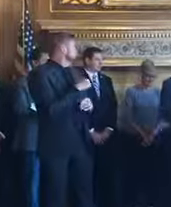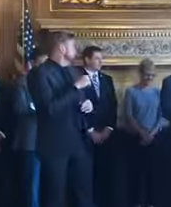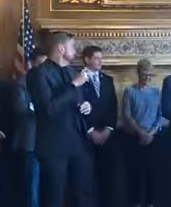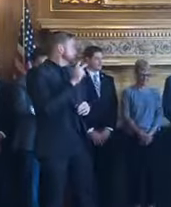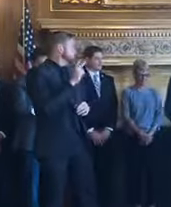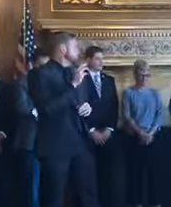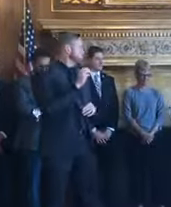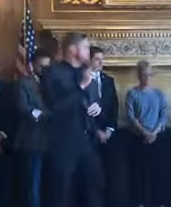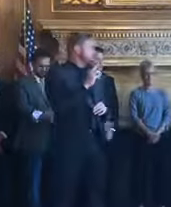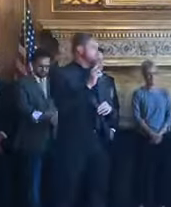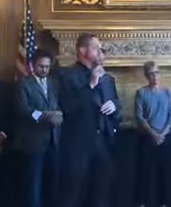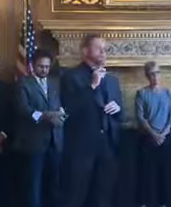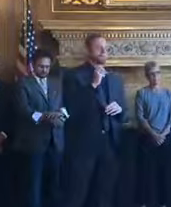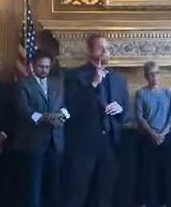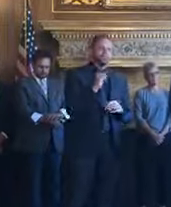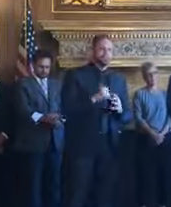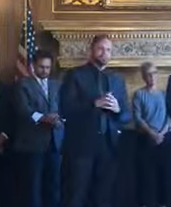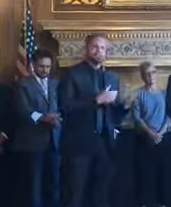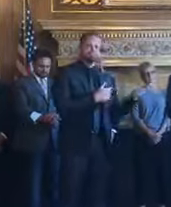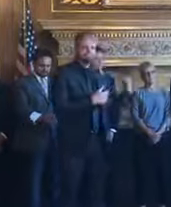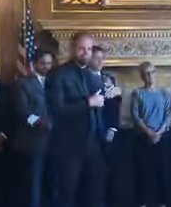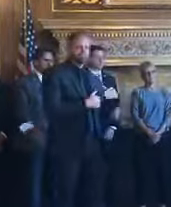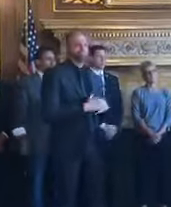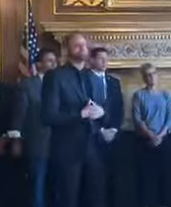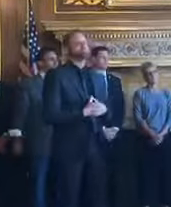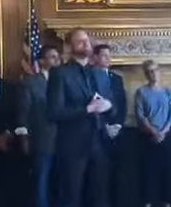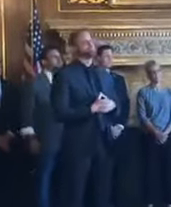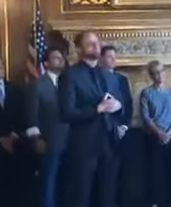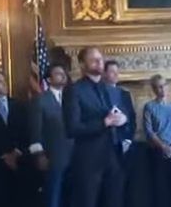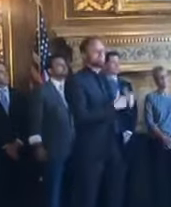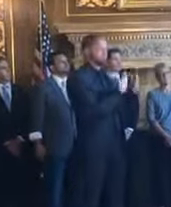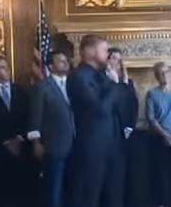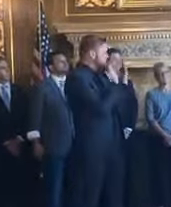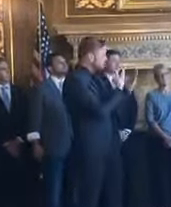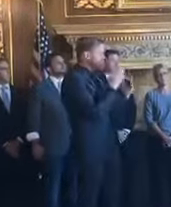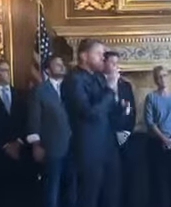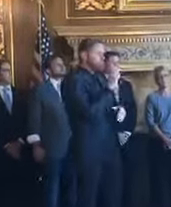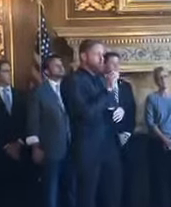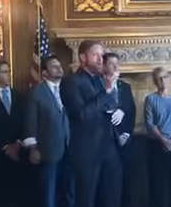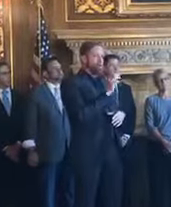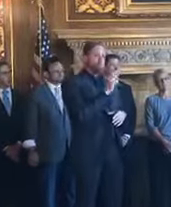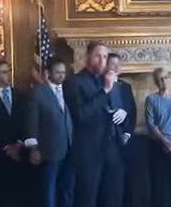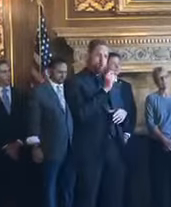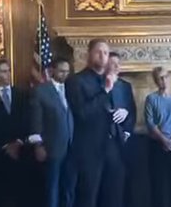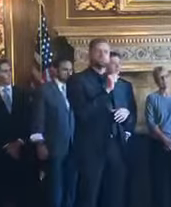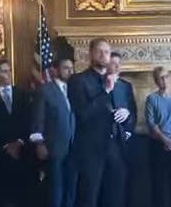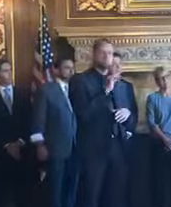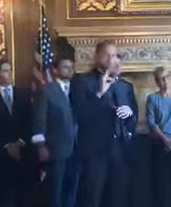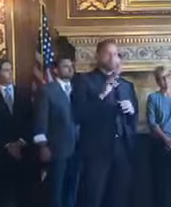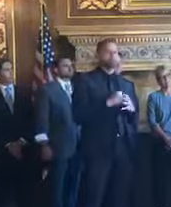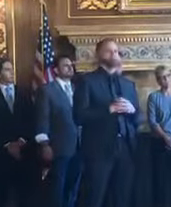It is my pleasure to be here to help and support.